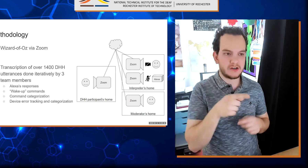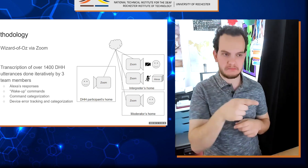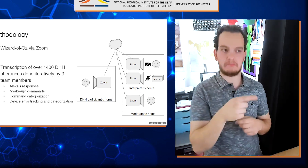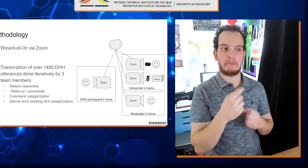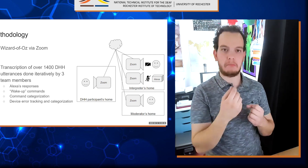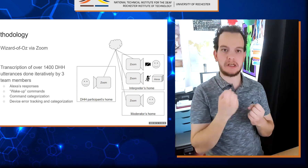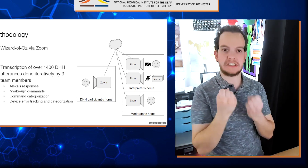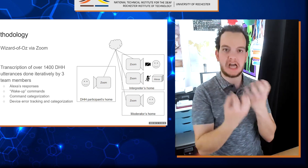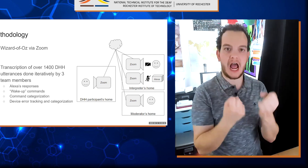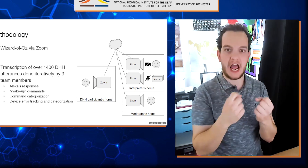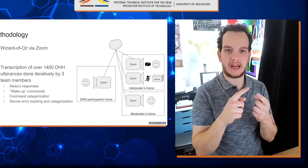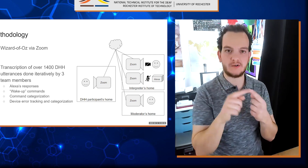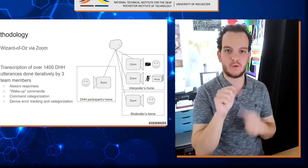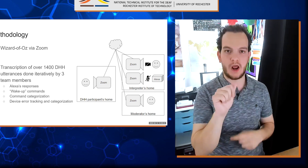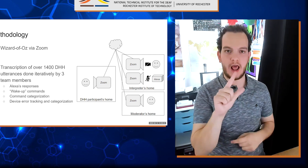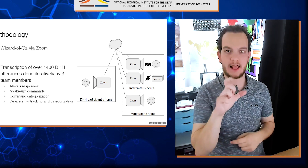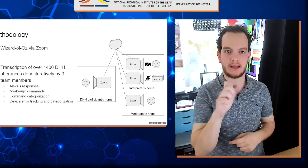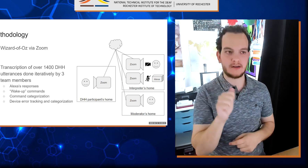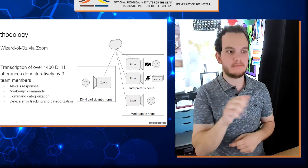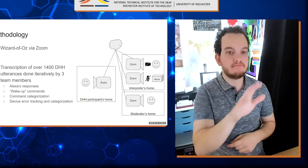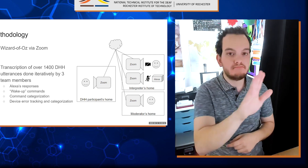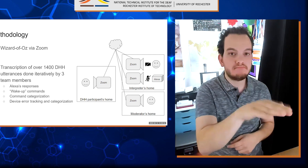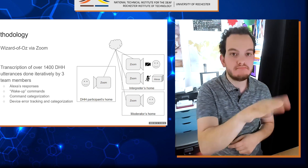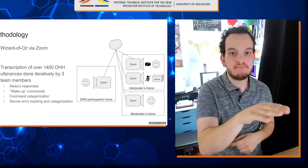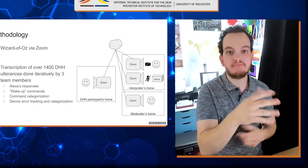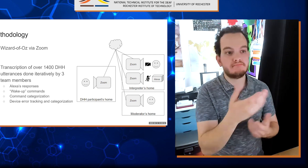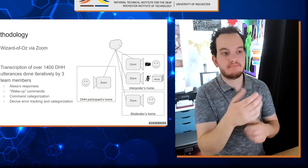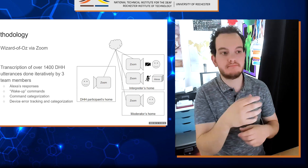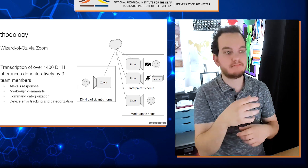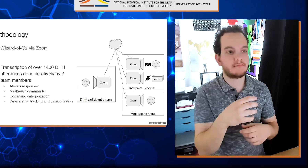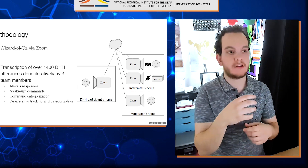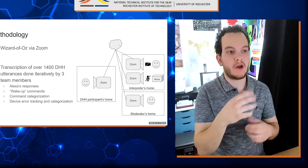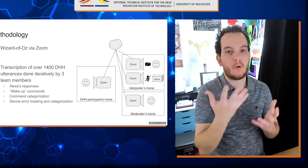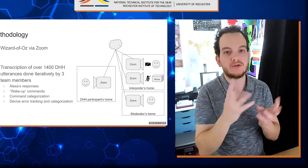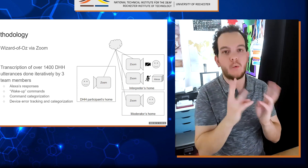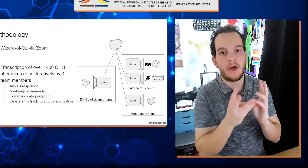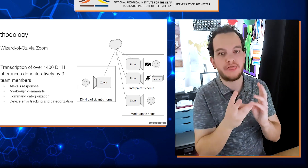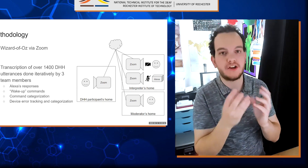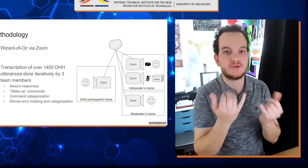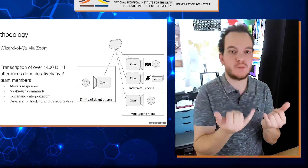So the Deaf person signed, for example, to Alexa